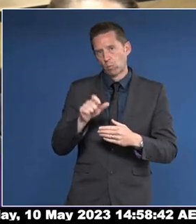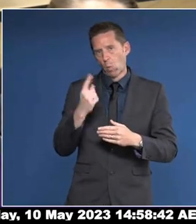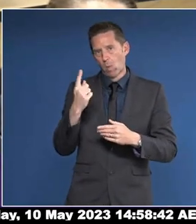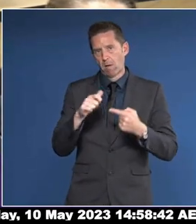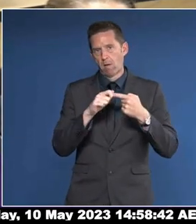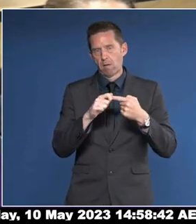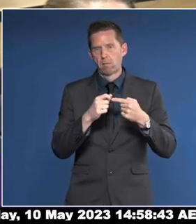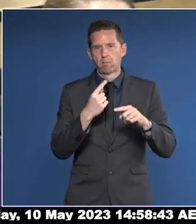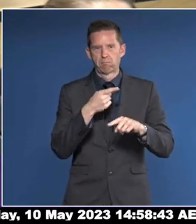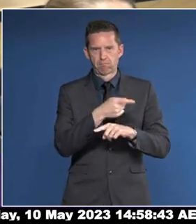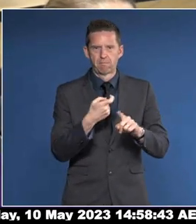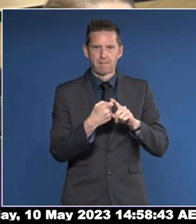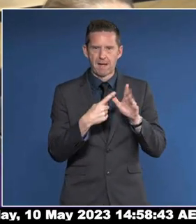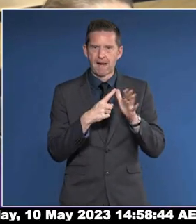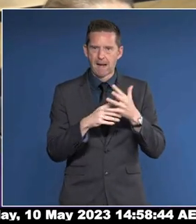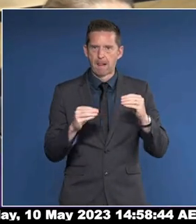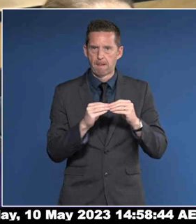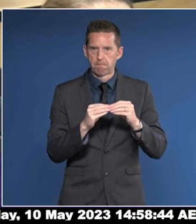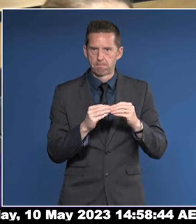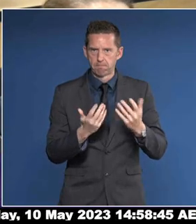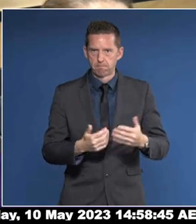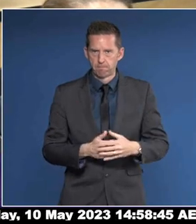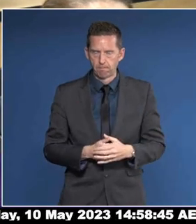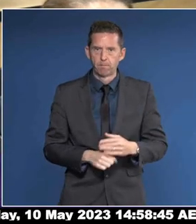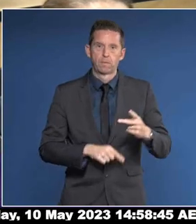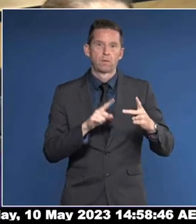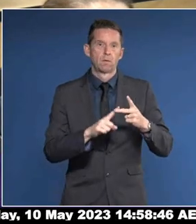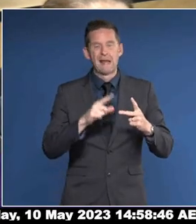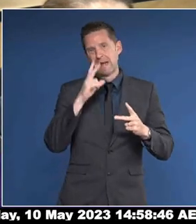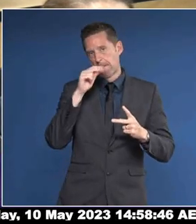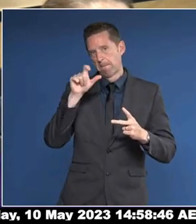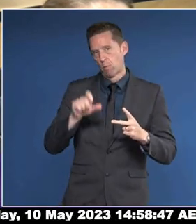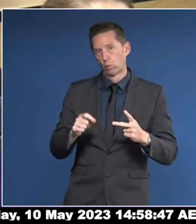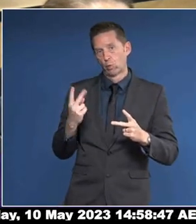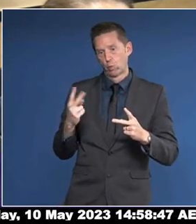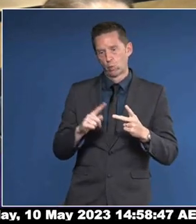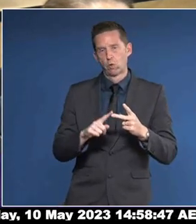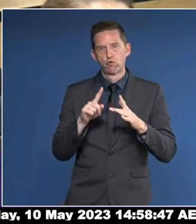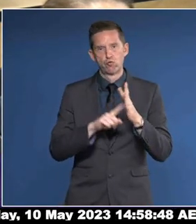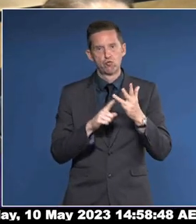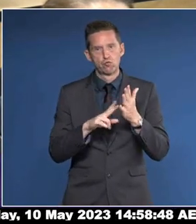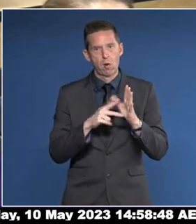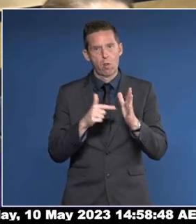as Kaleb in these proceedings and Young Person 2 is referred to as Jonathon? Yes, I do.